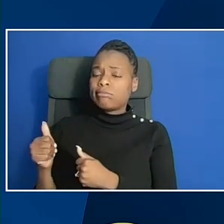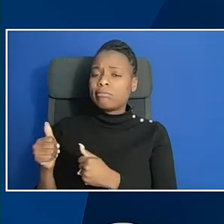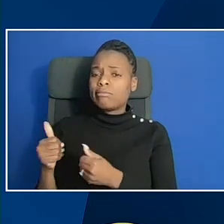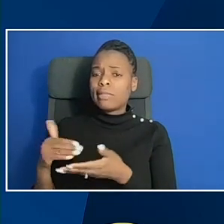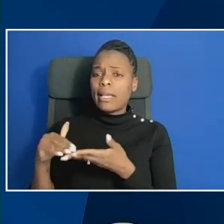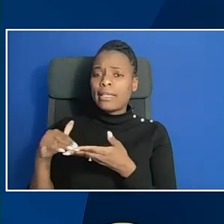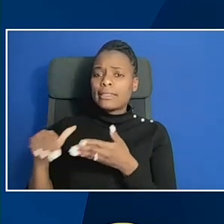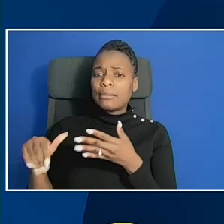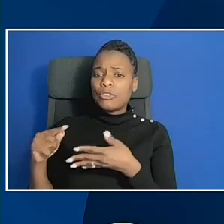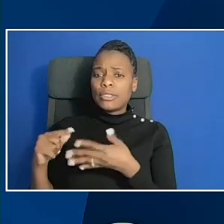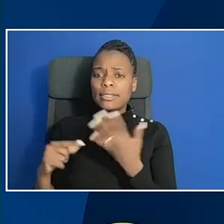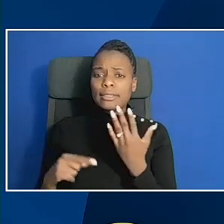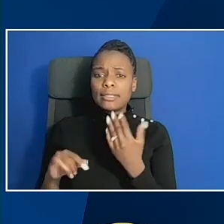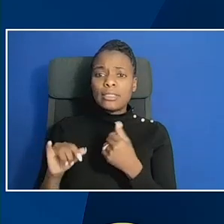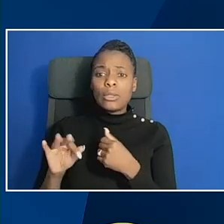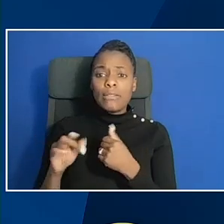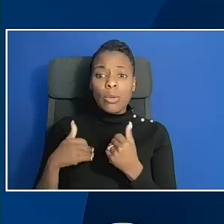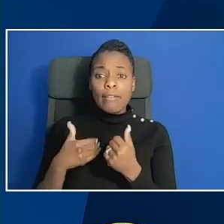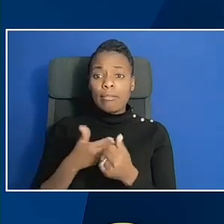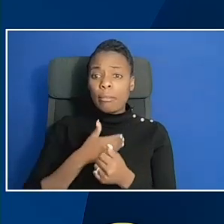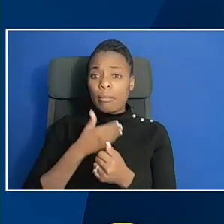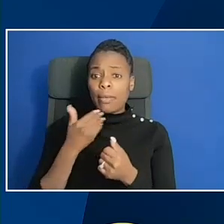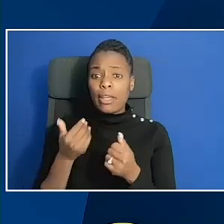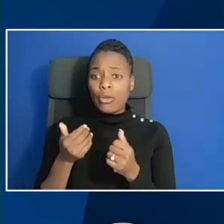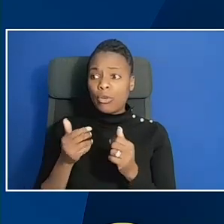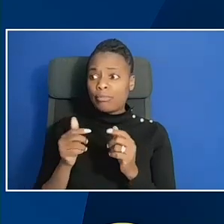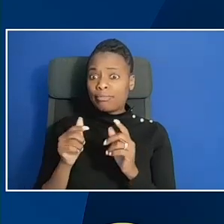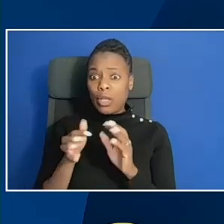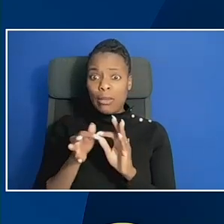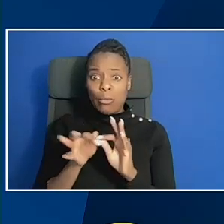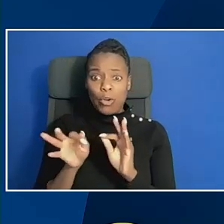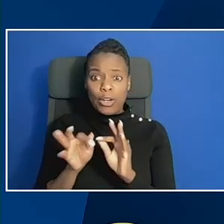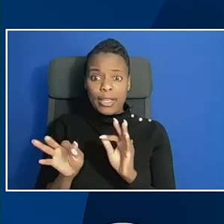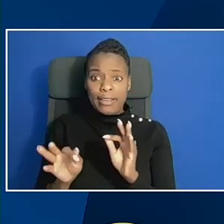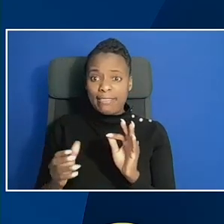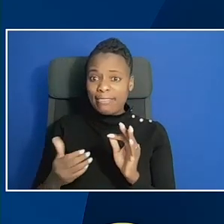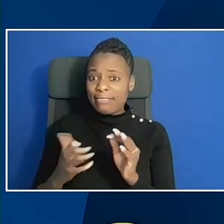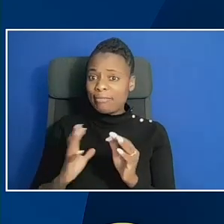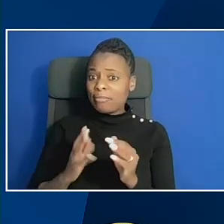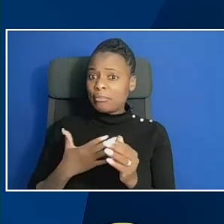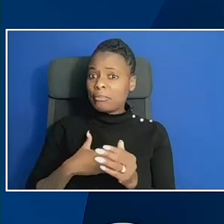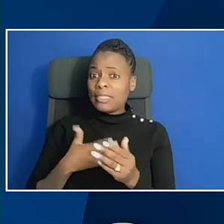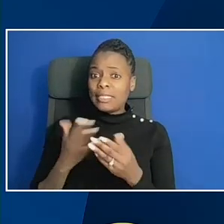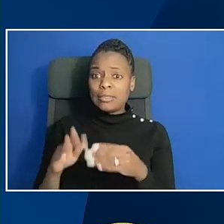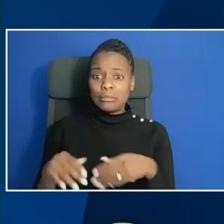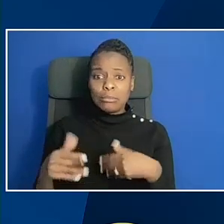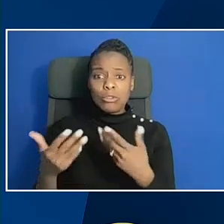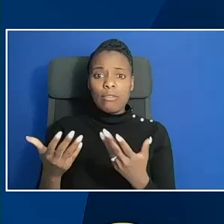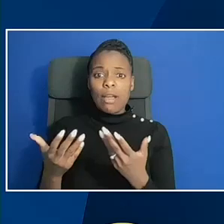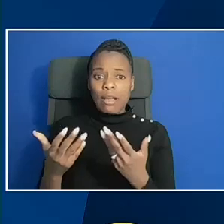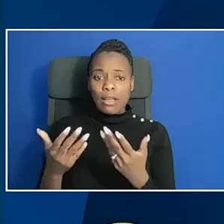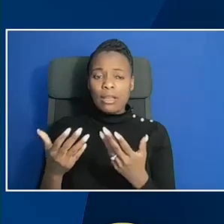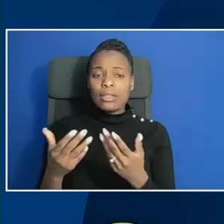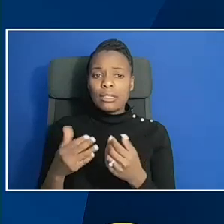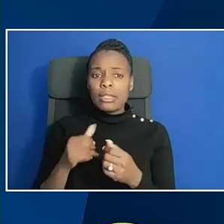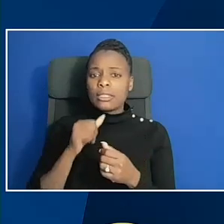you have better wording, please provide it. This is what we came up with. So it's not for them to pass a new law to